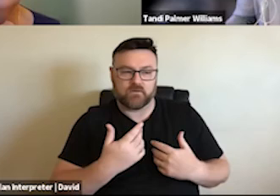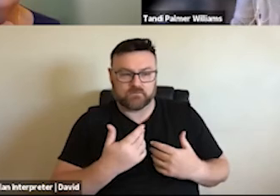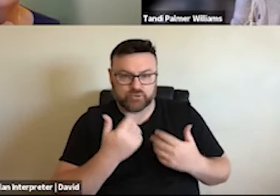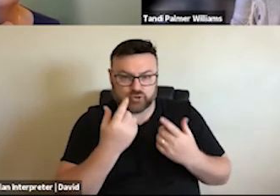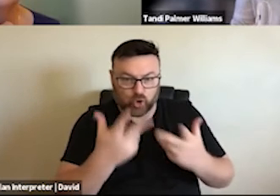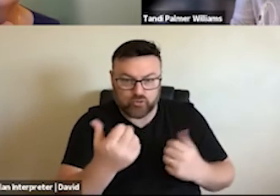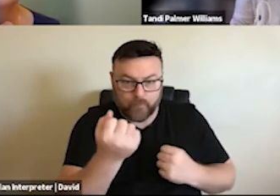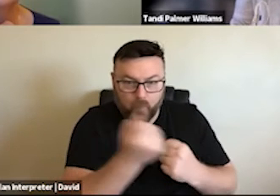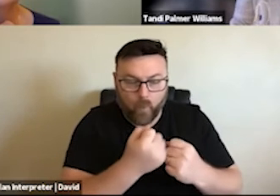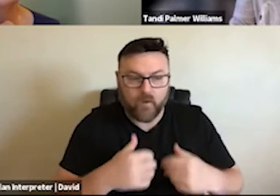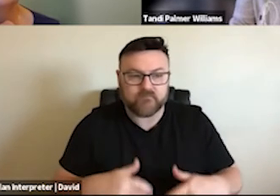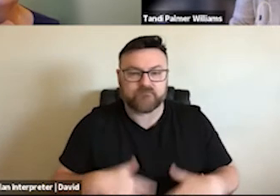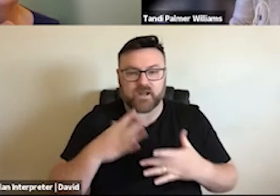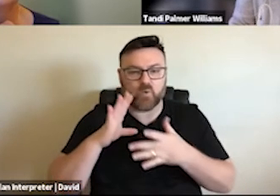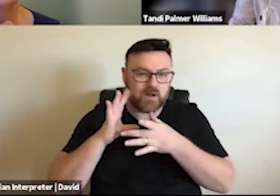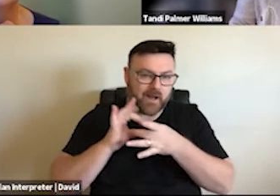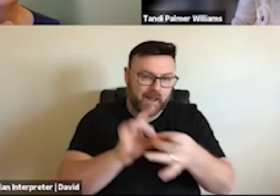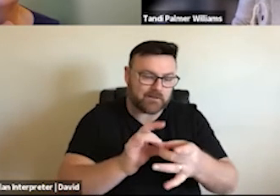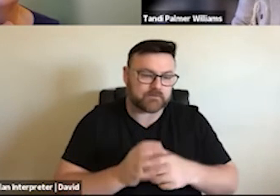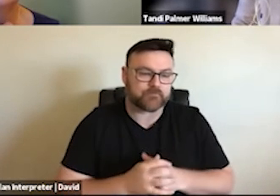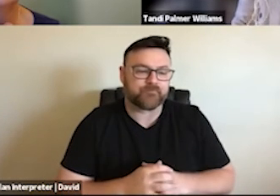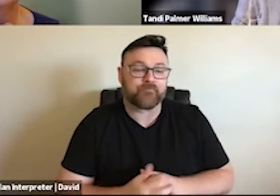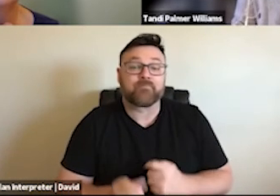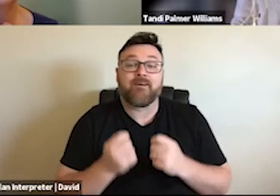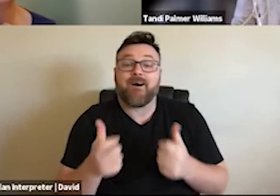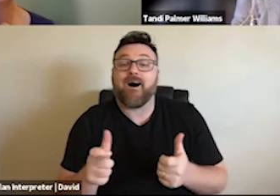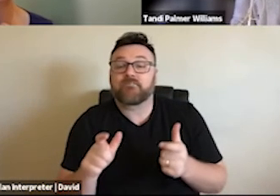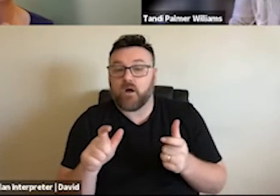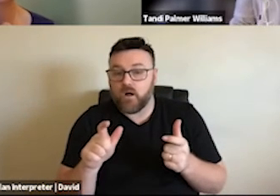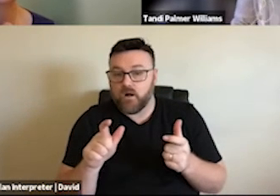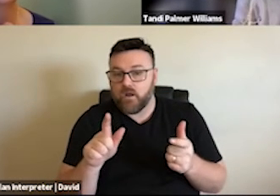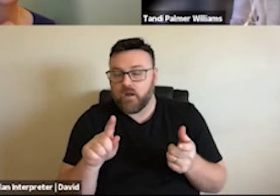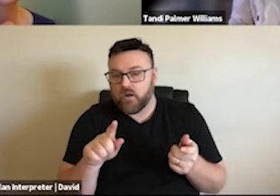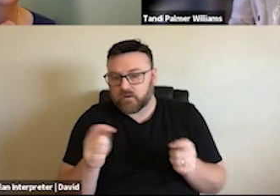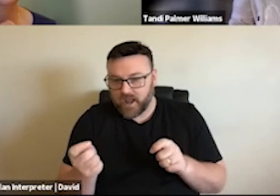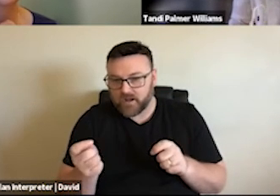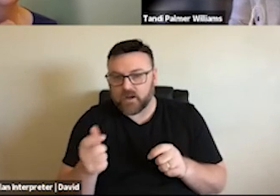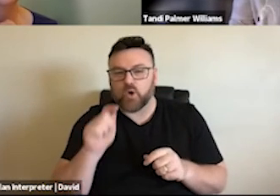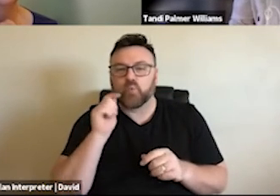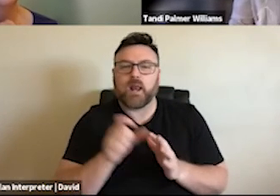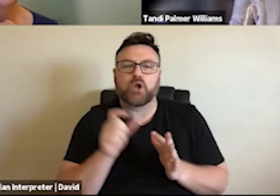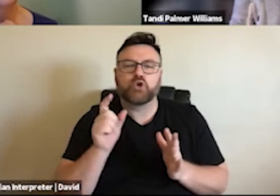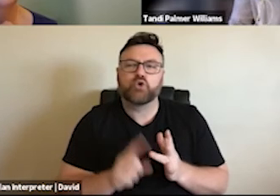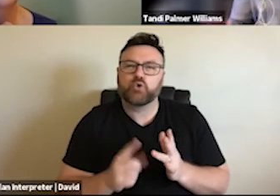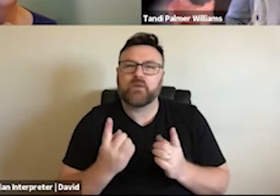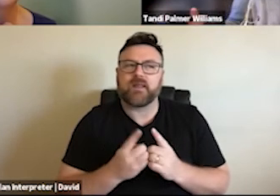Outside of lockdown people are more inclined to go online for doing things they would normally be able to do.